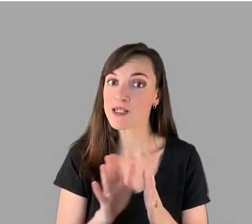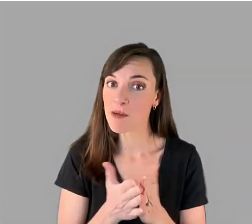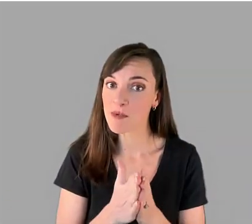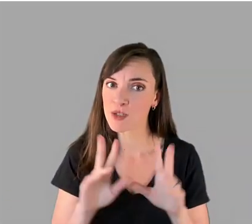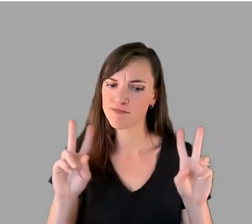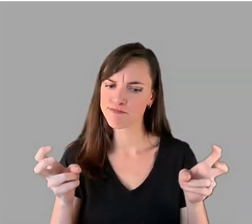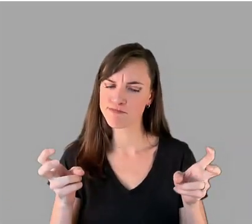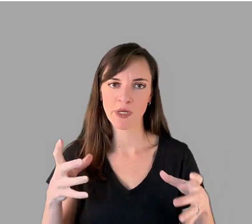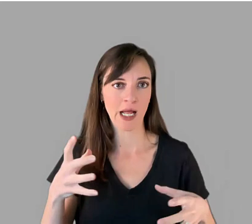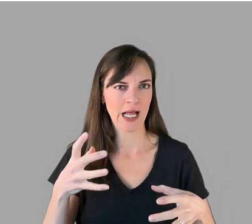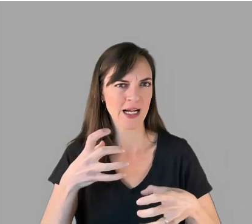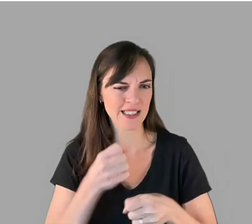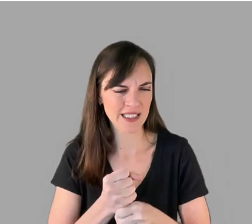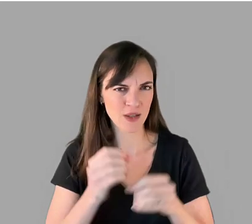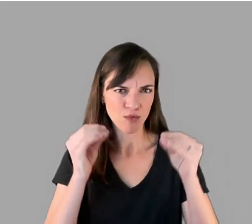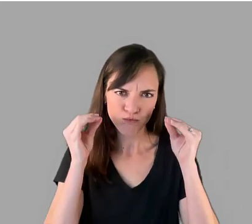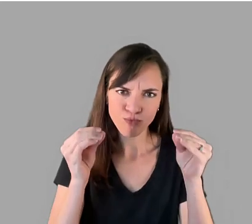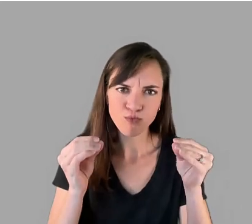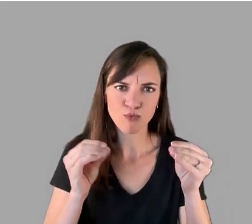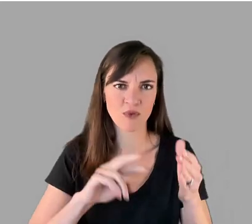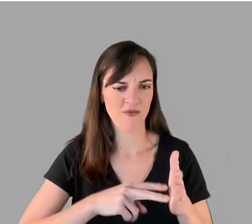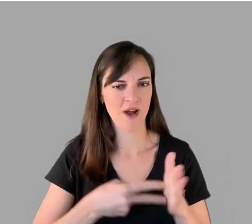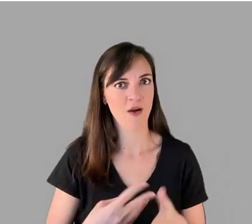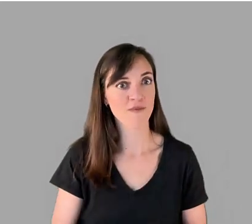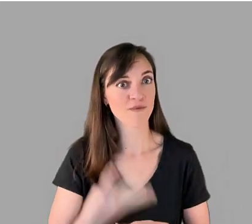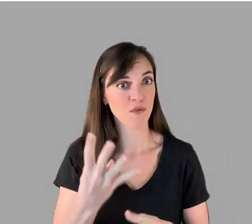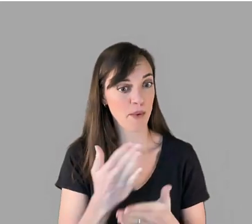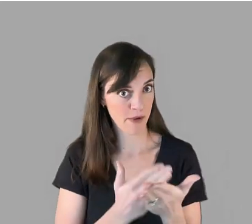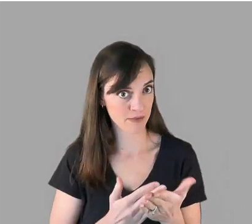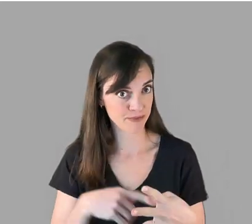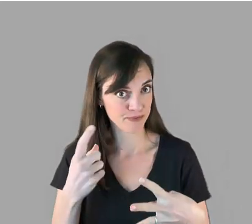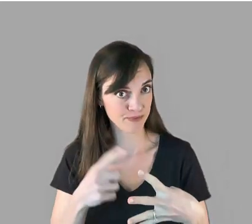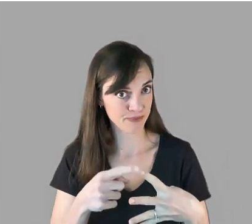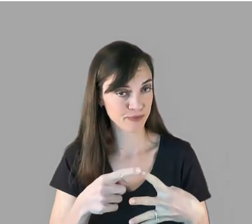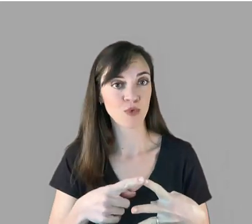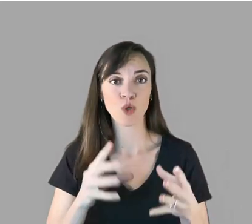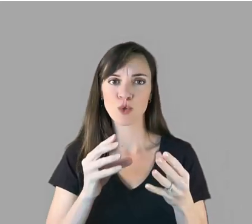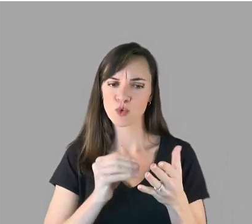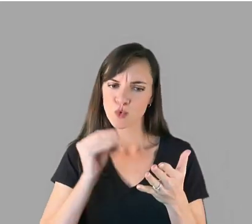define intensive instruction as working with students with similar needs on specific skills,